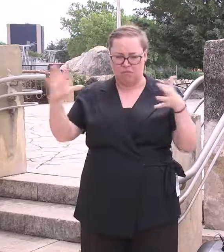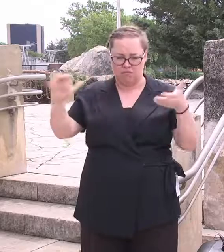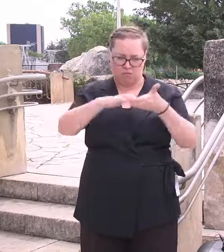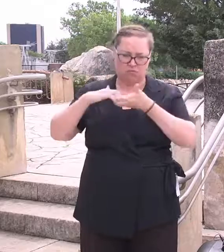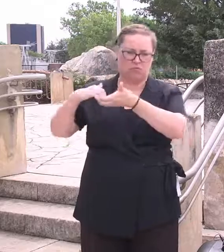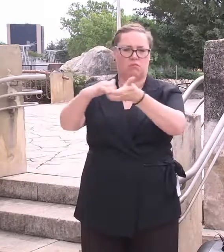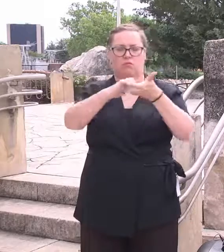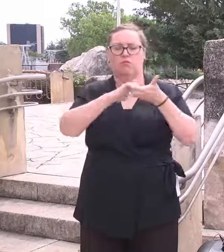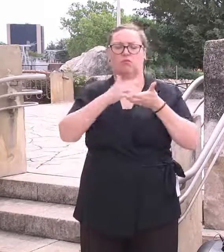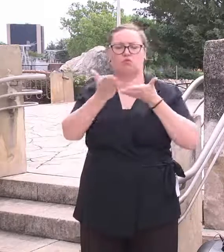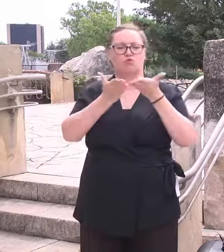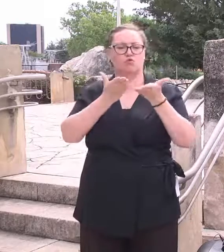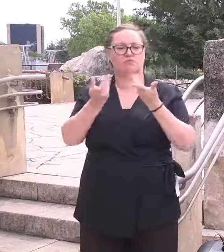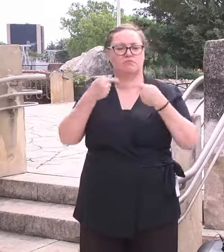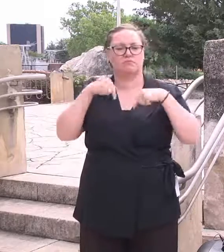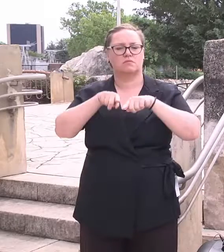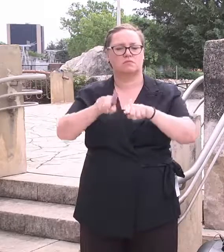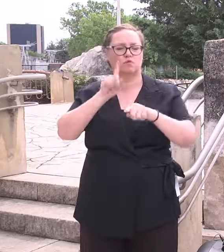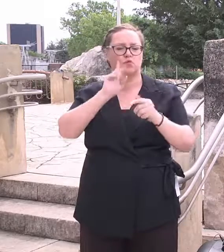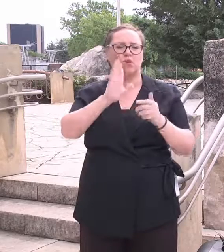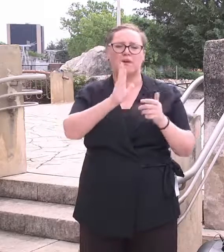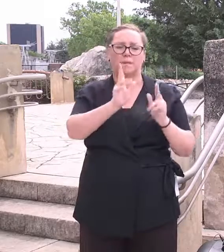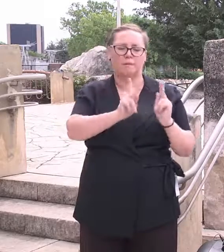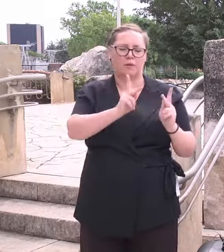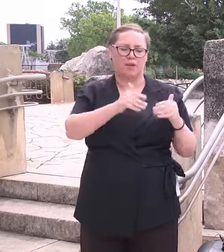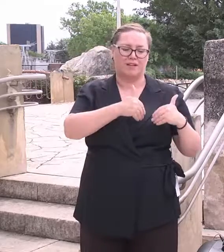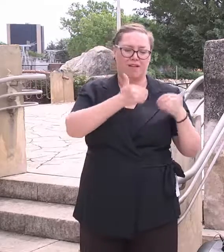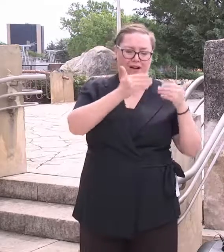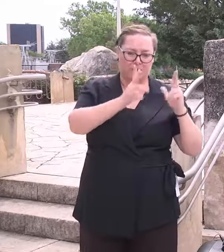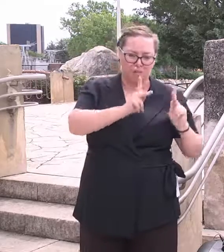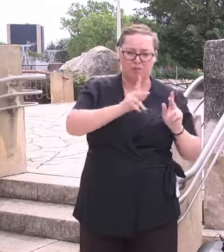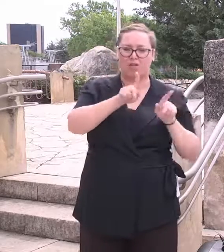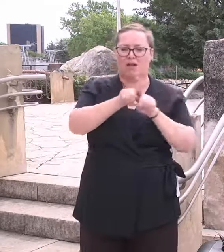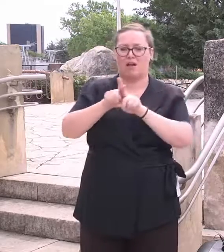make it easy and simple for young people and employers to be part of building the future